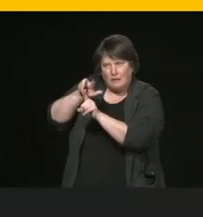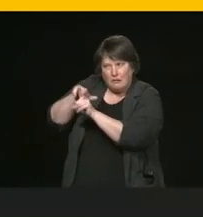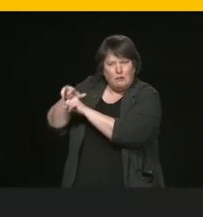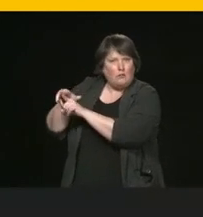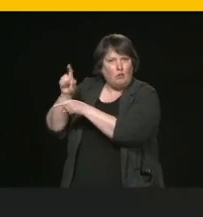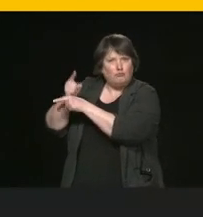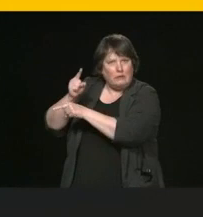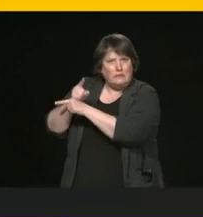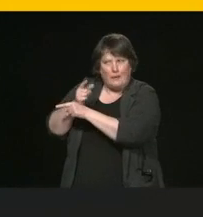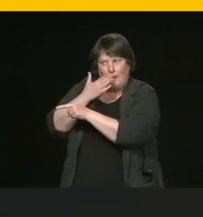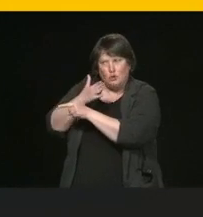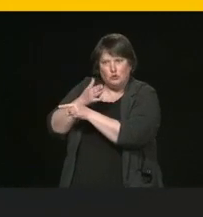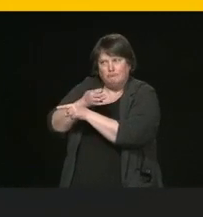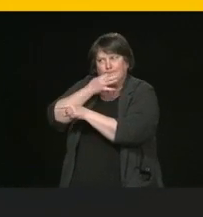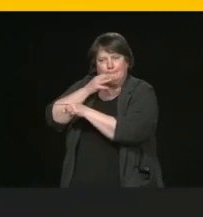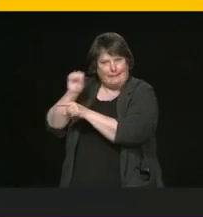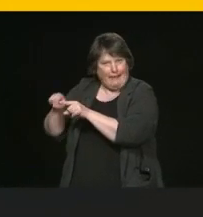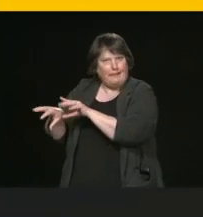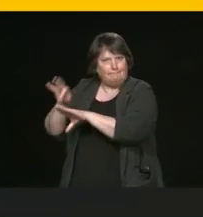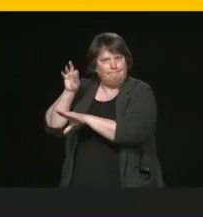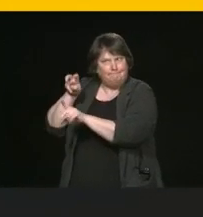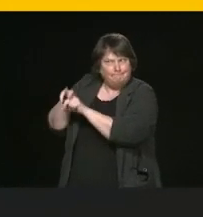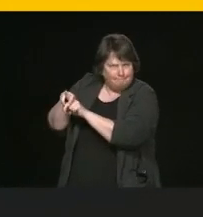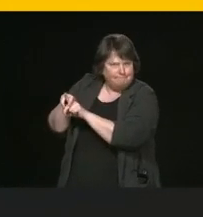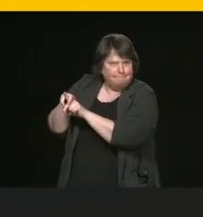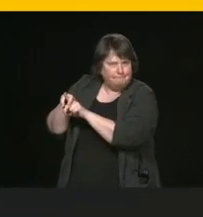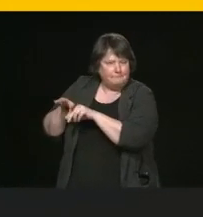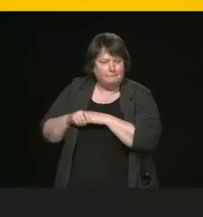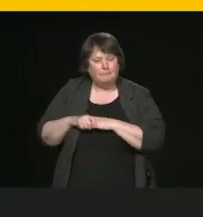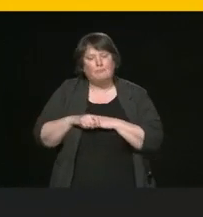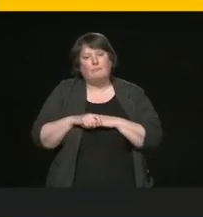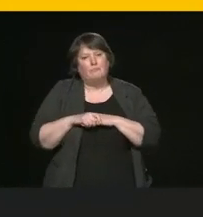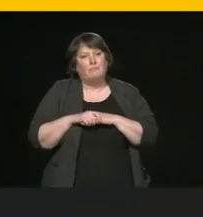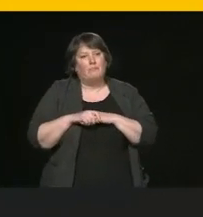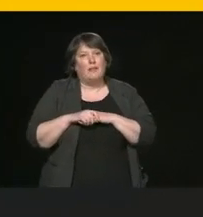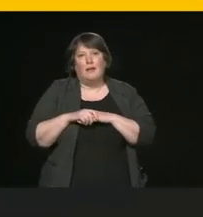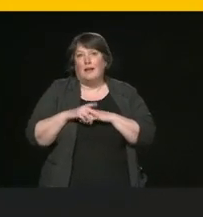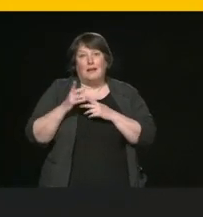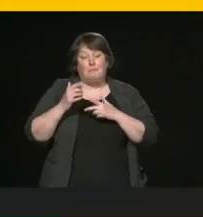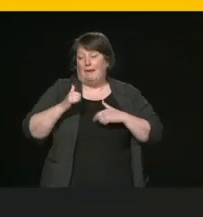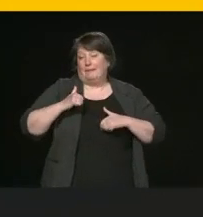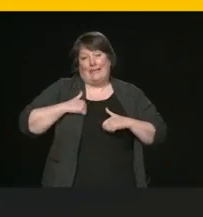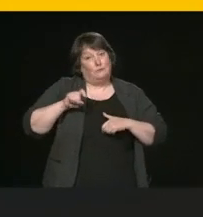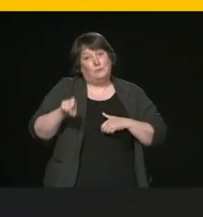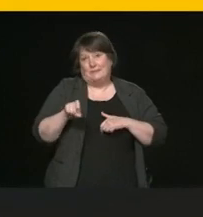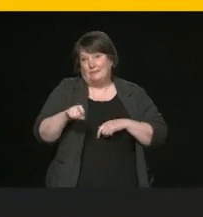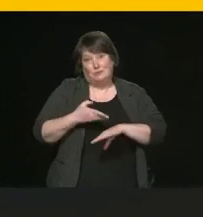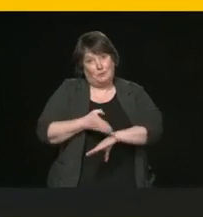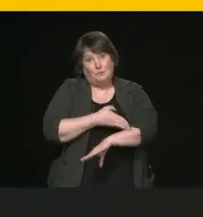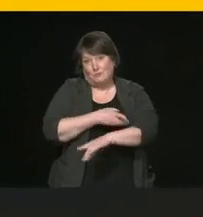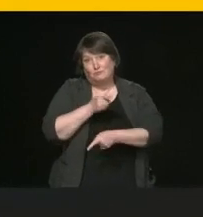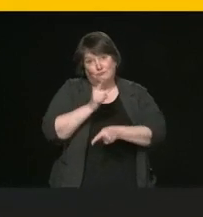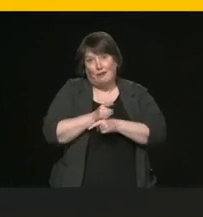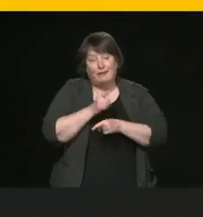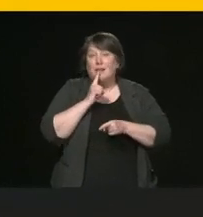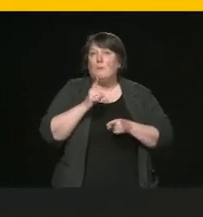TARGETING THE RIGHT POPULATION, BUT ALSO BEING SENSITIVE AS WELL.